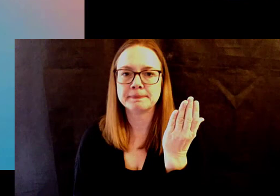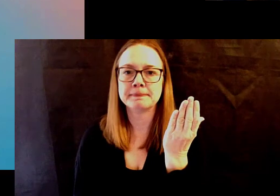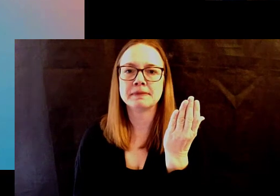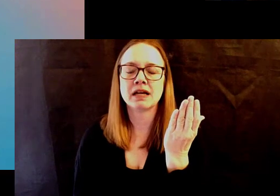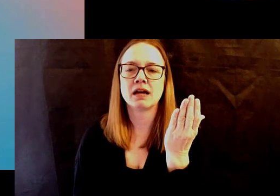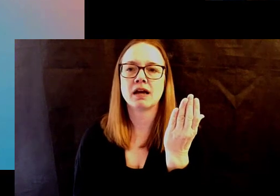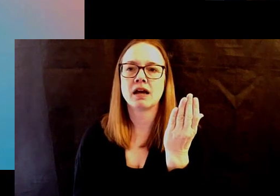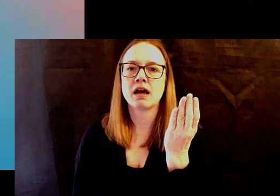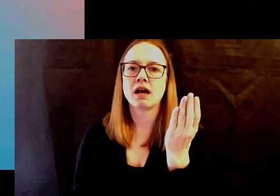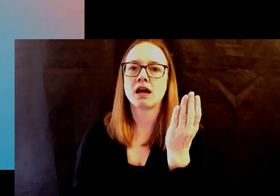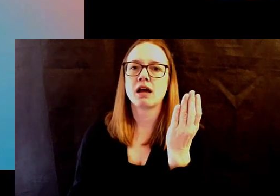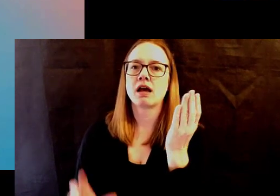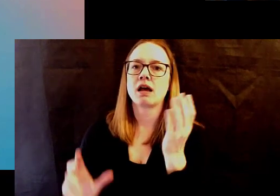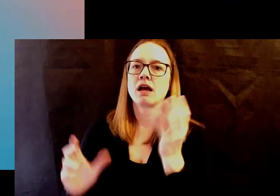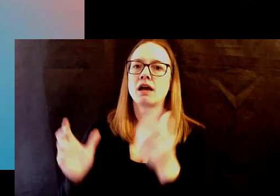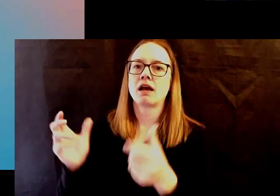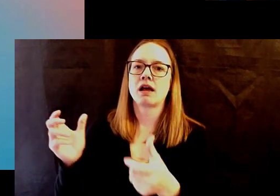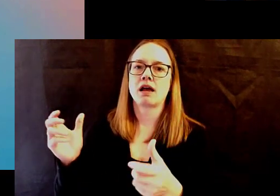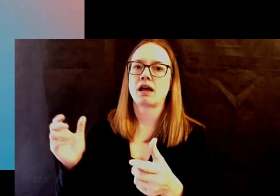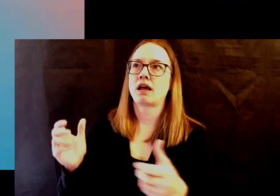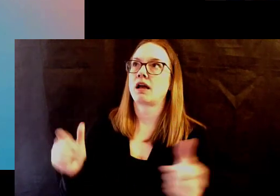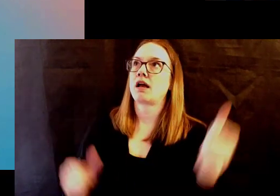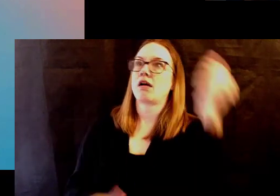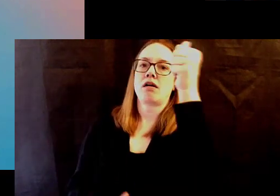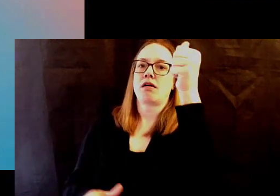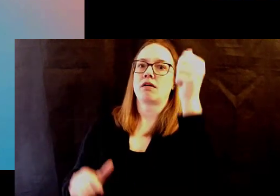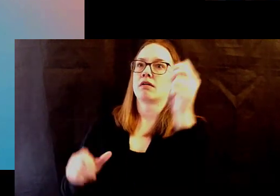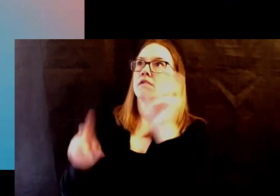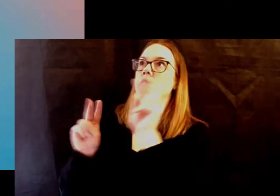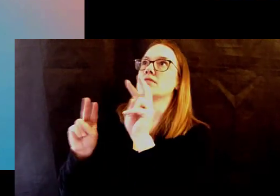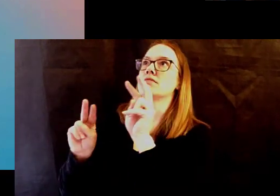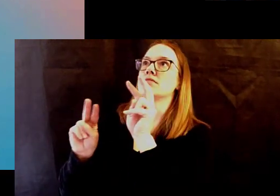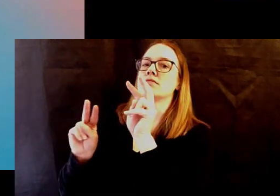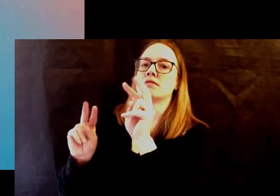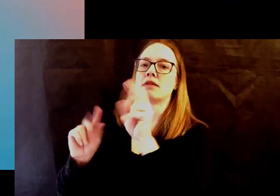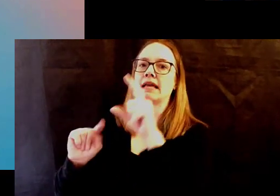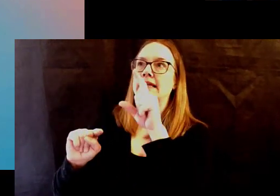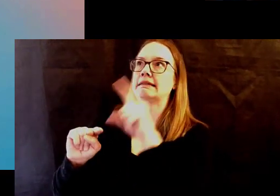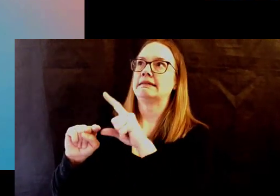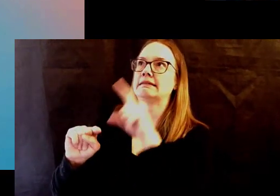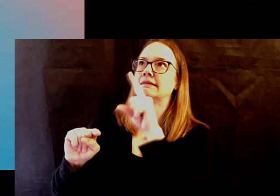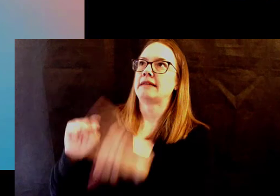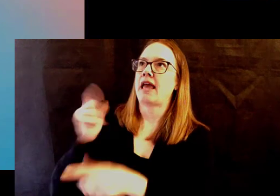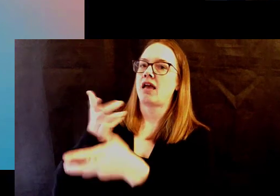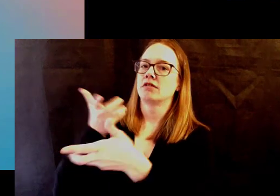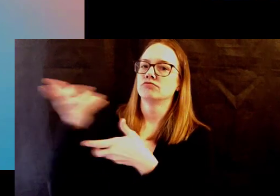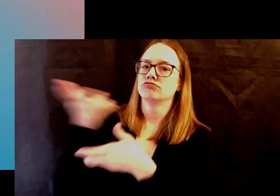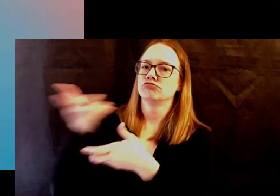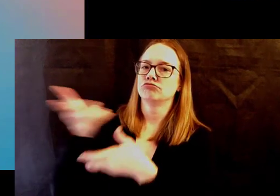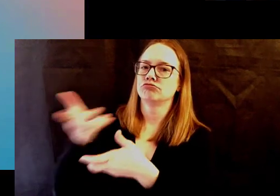or that they're elected officials